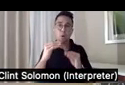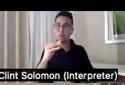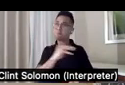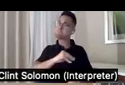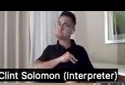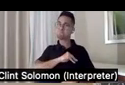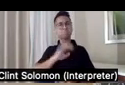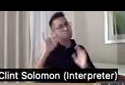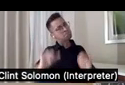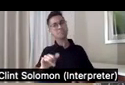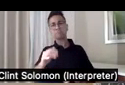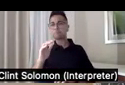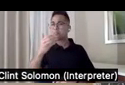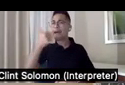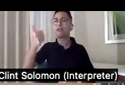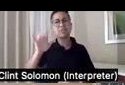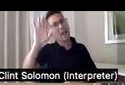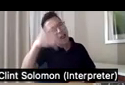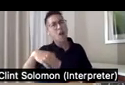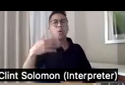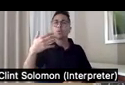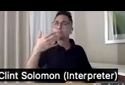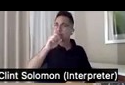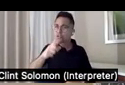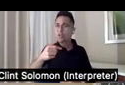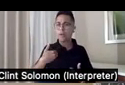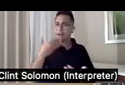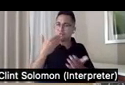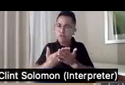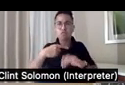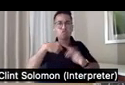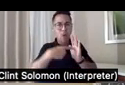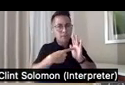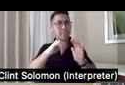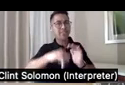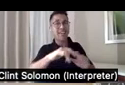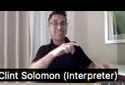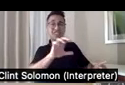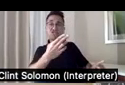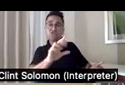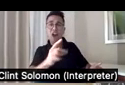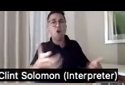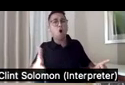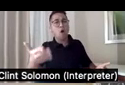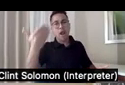make sure that we have representations that the child already understands now having said that